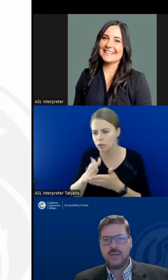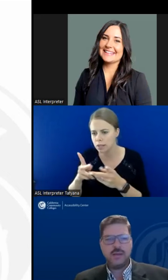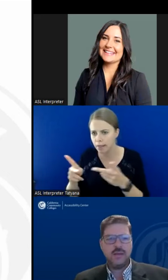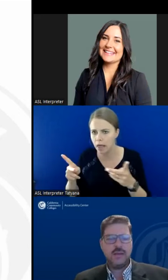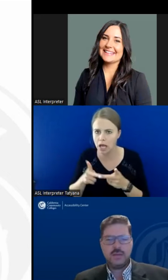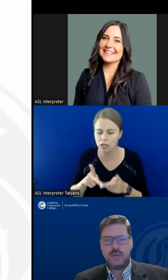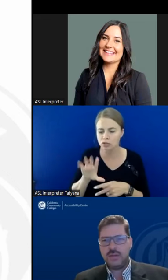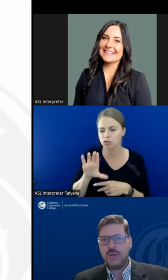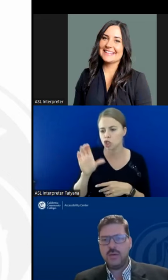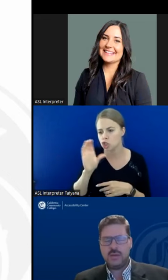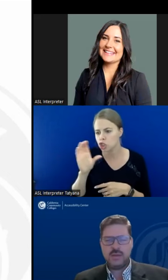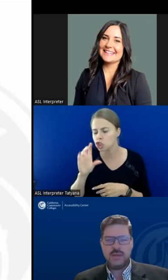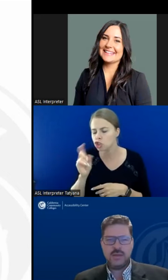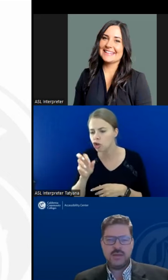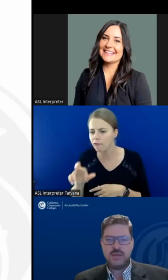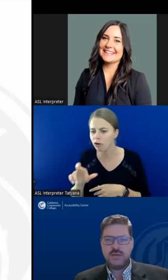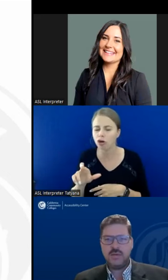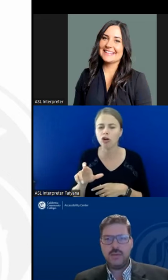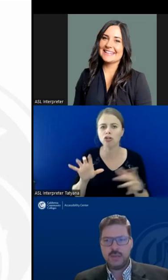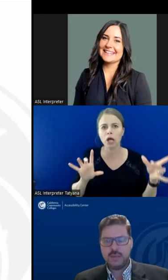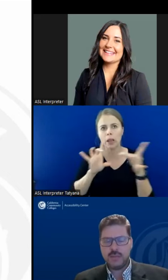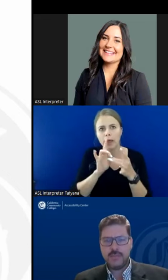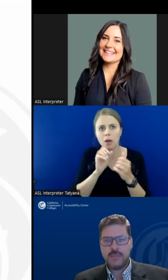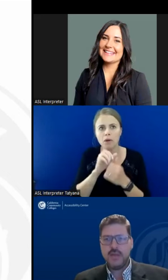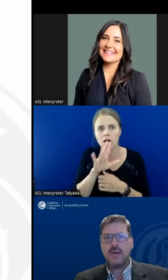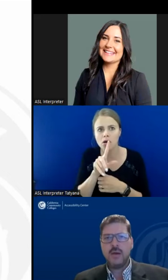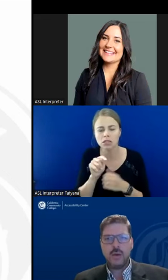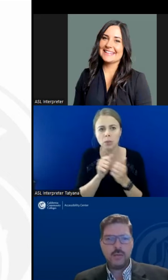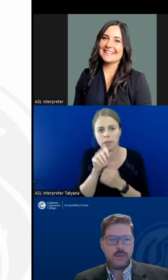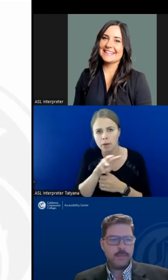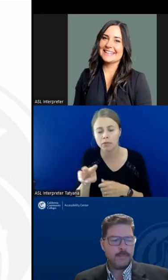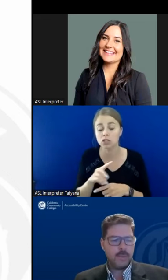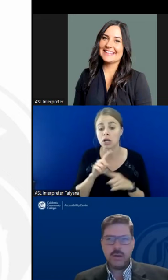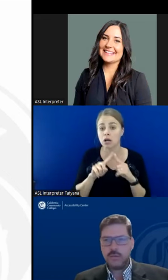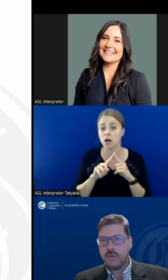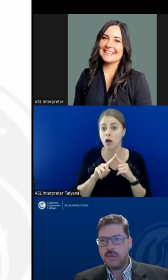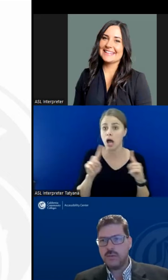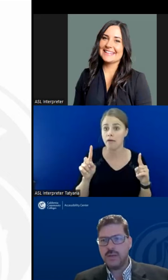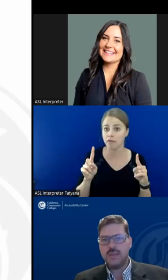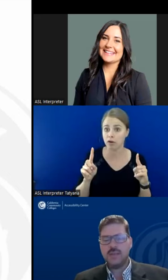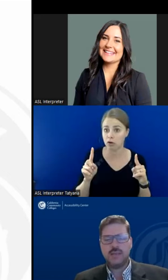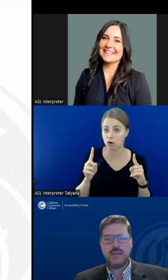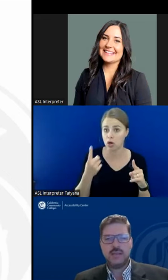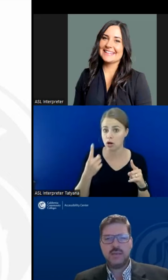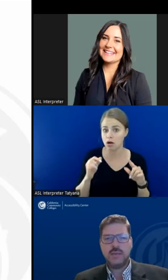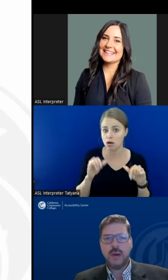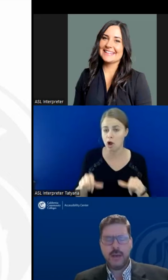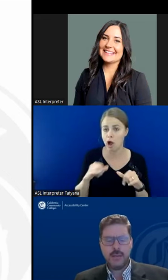and connect to get the content as is with web pages. However, one of common practices is to combine.